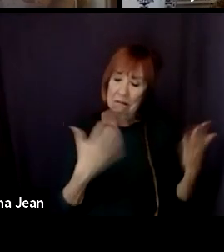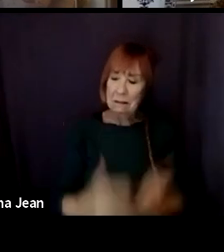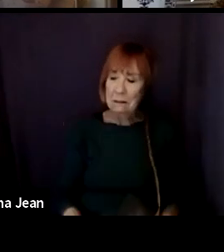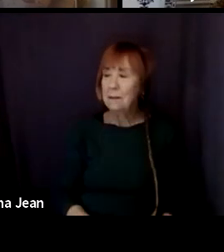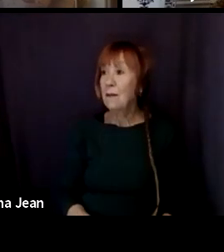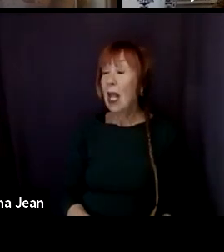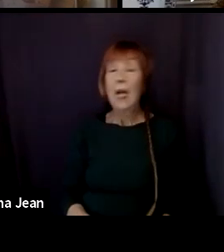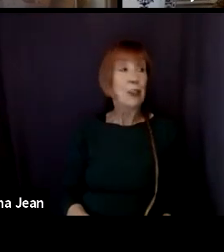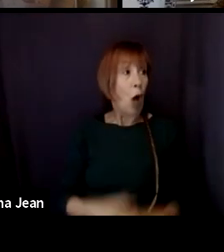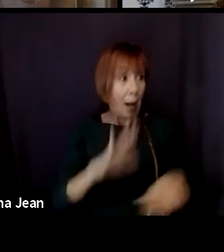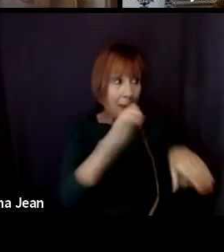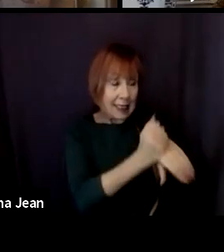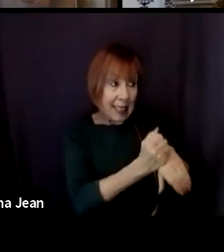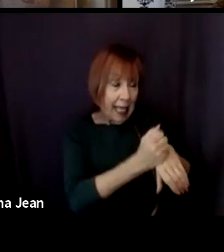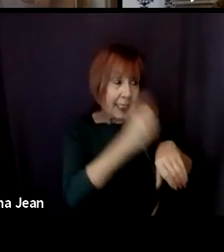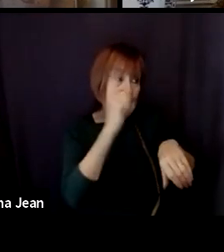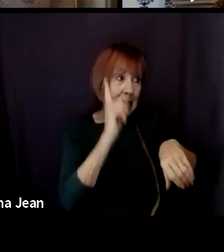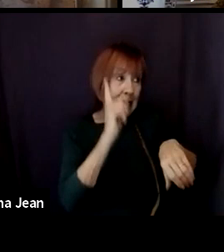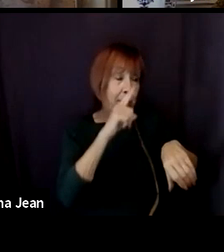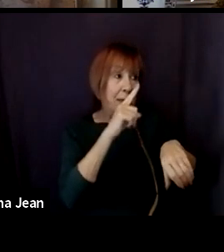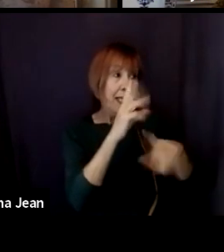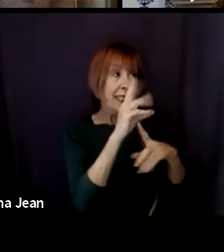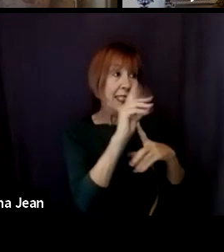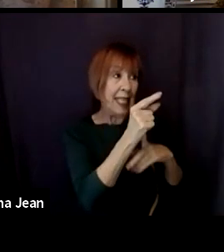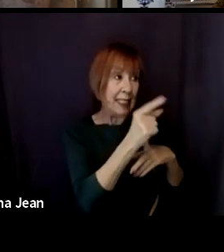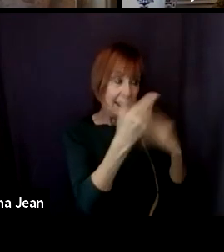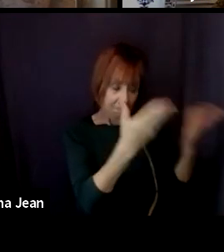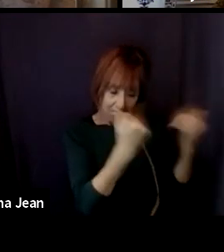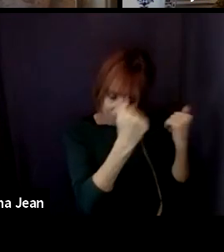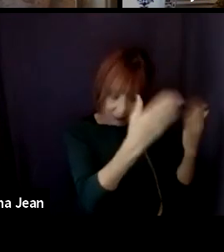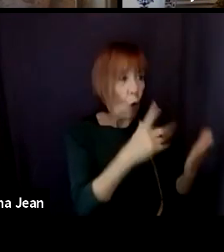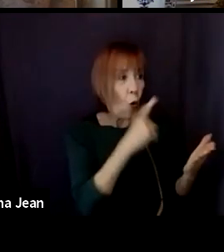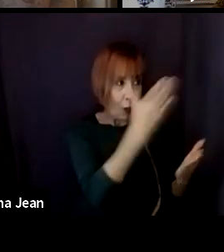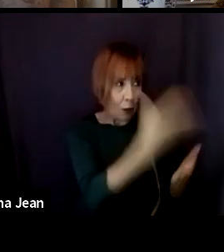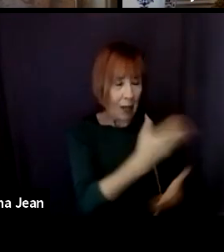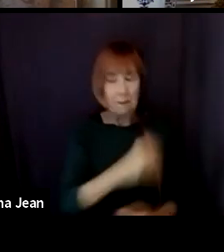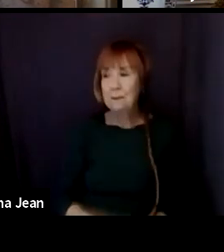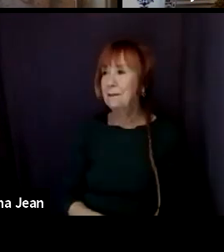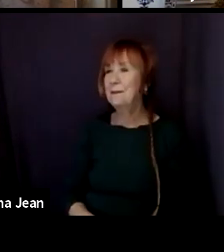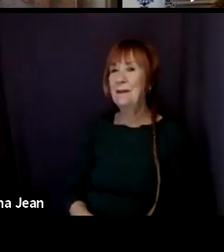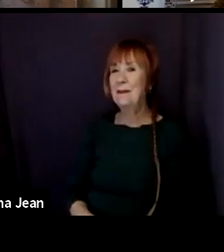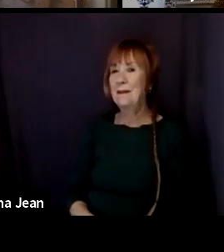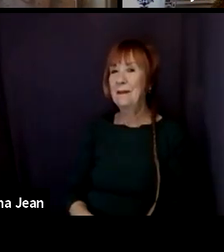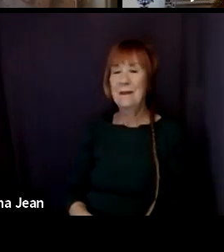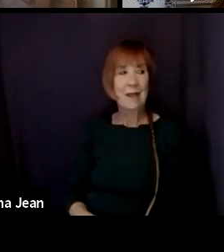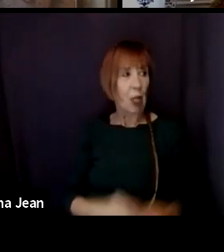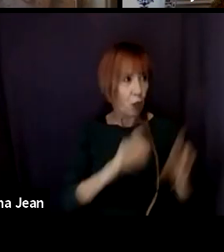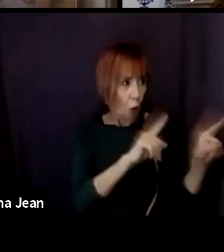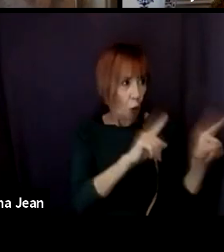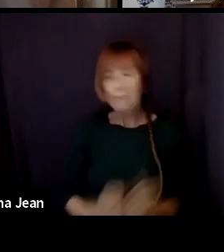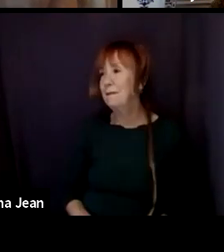Is I'm gonna set a timer for 60 seconds, can you tell us about your gets. Ready, set, go.